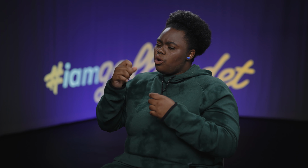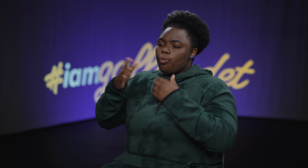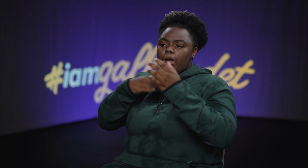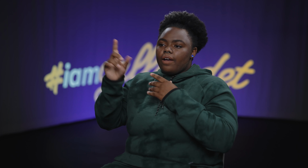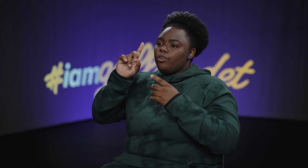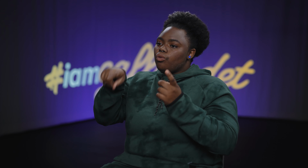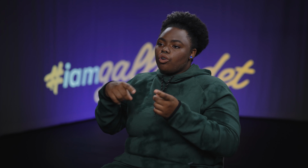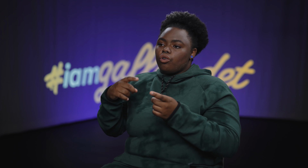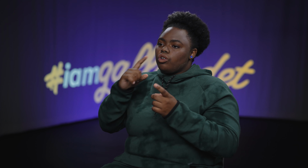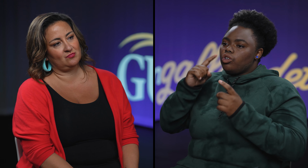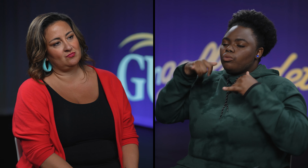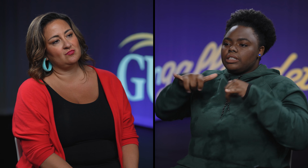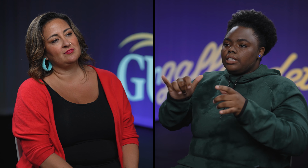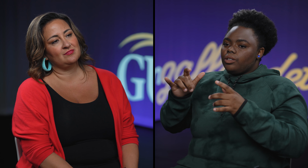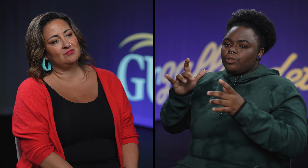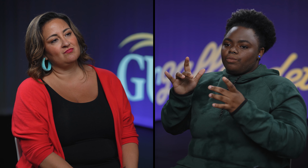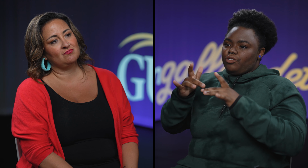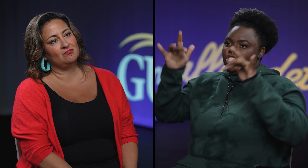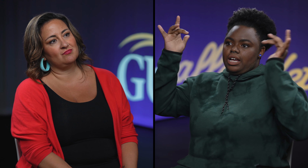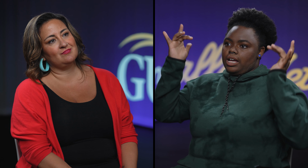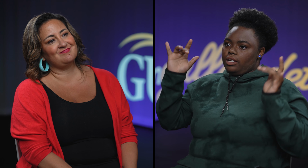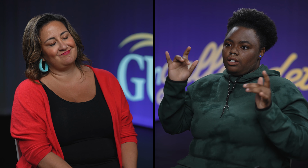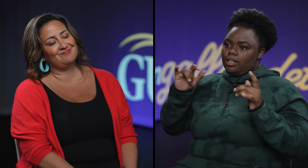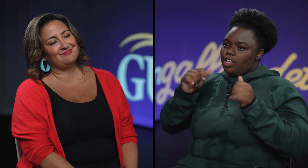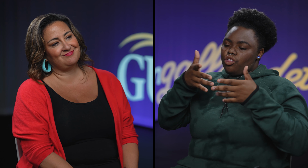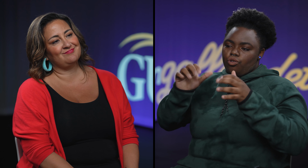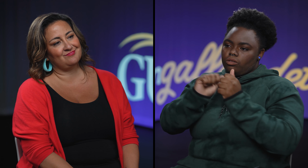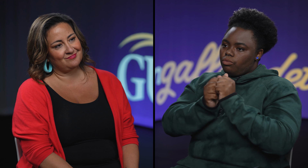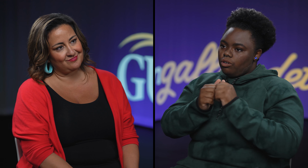Wherever you go, you’ll still shine within sports.